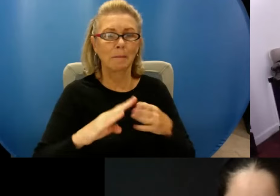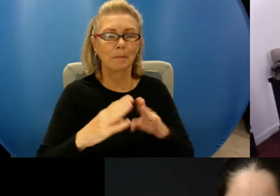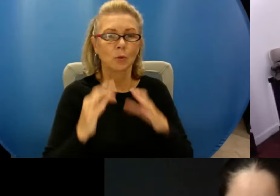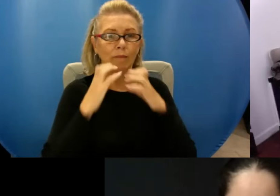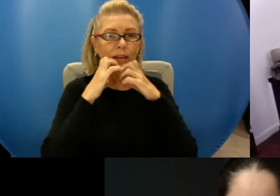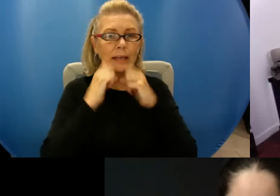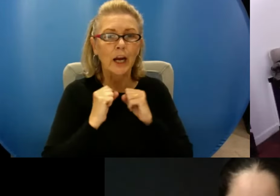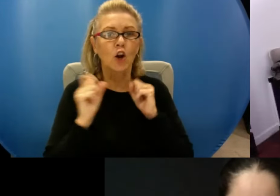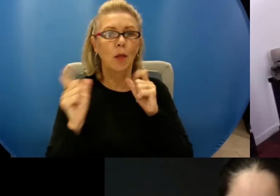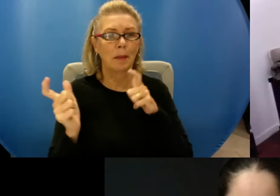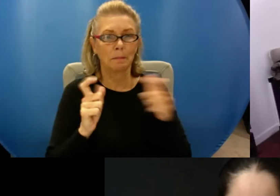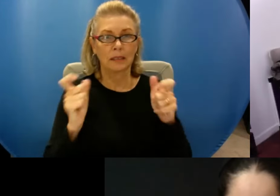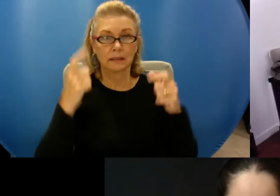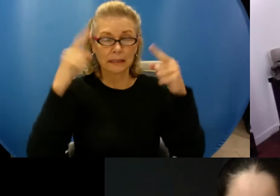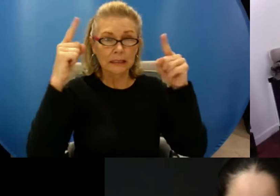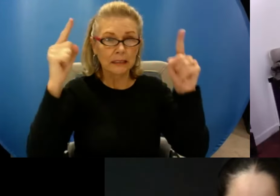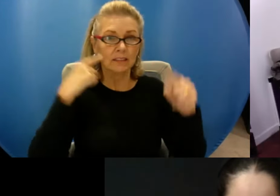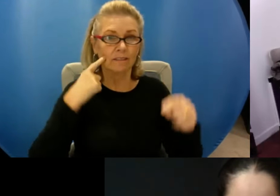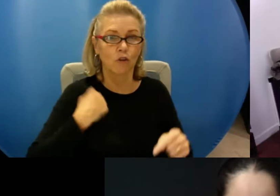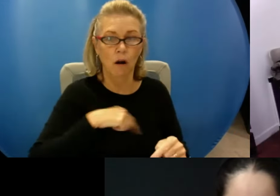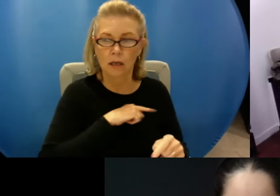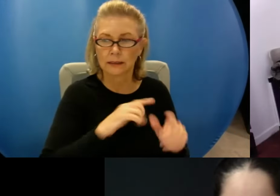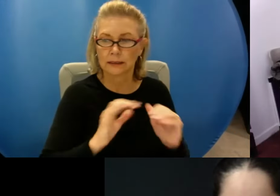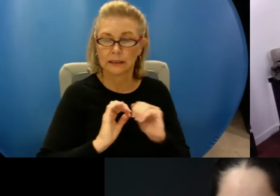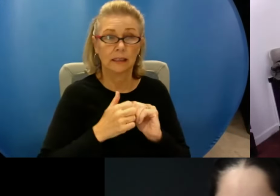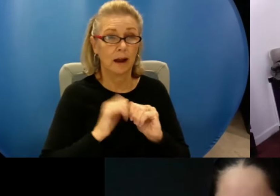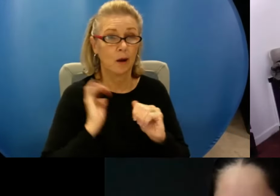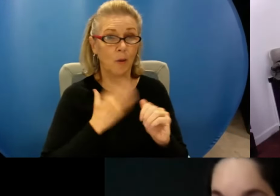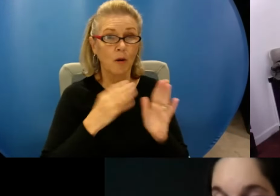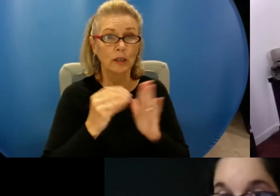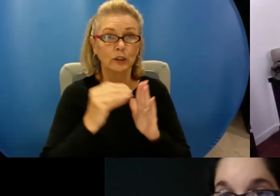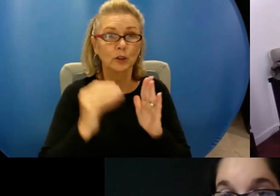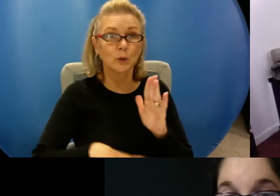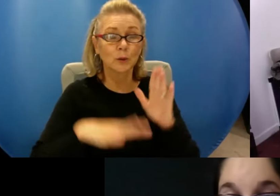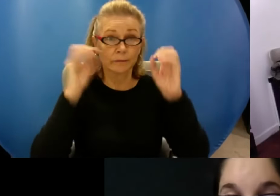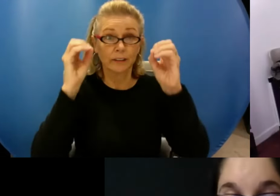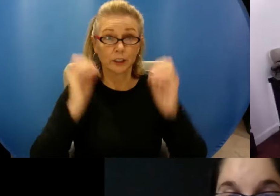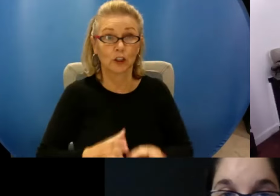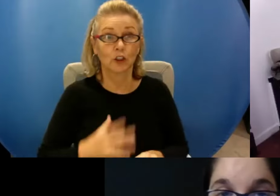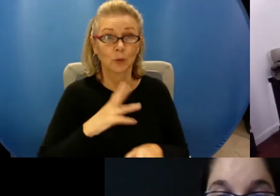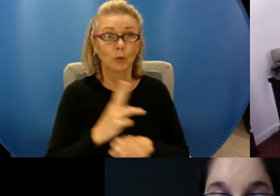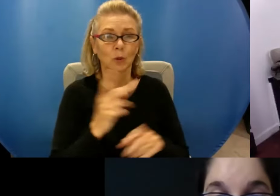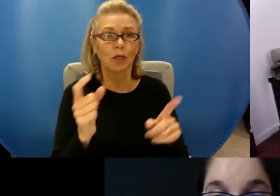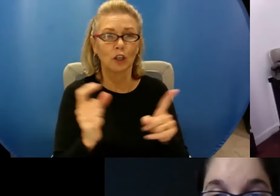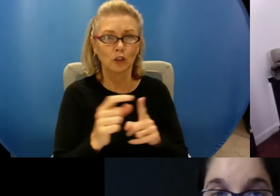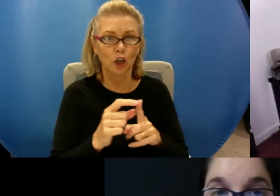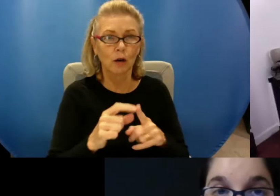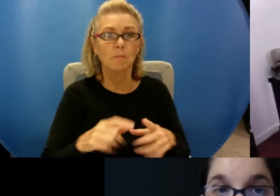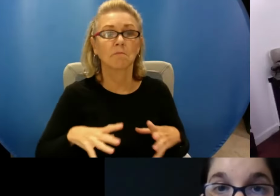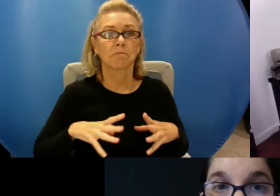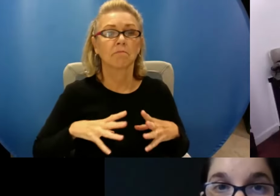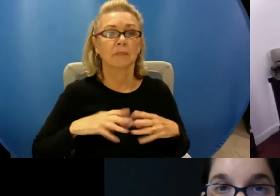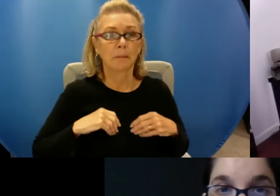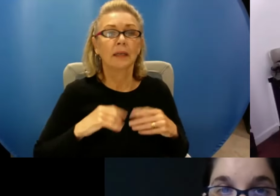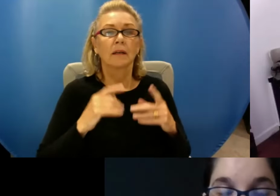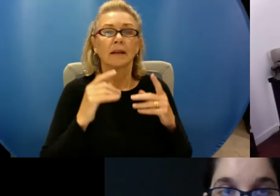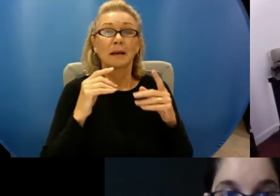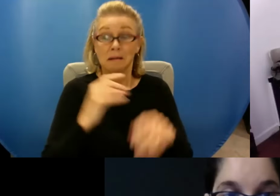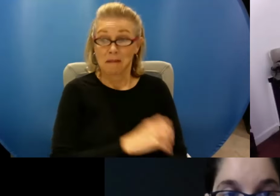us for now is how our student teachers—I use this term adopting Paulo Friere's book, so how